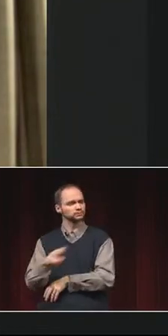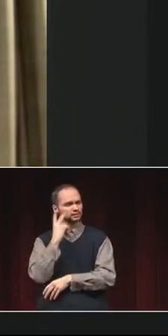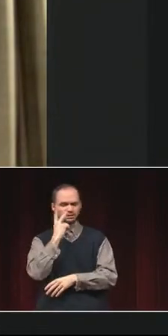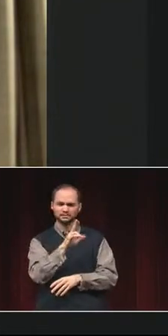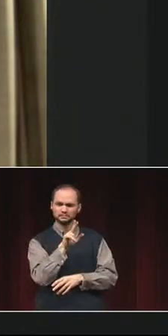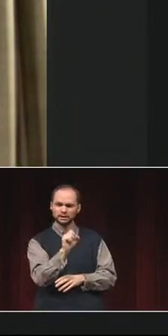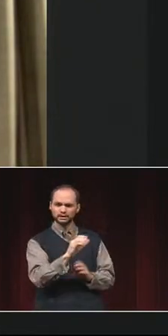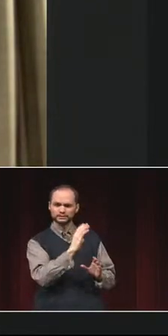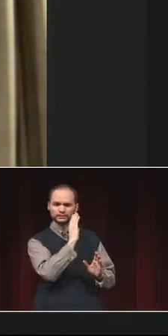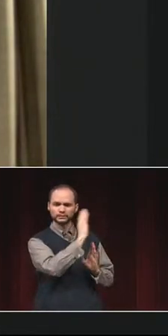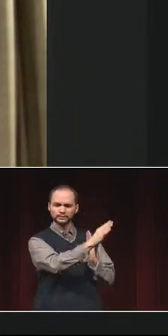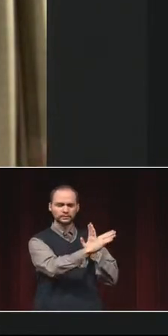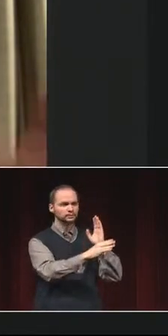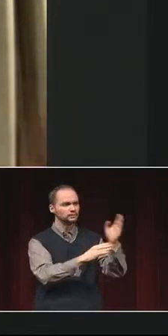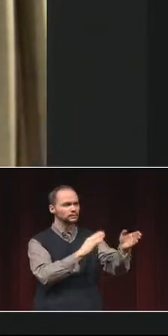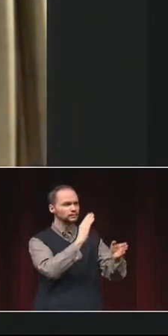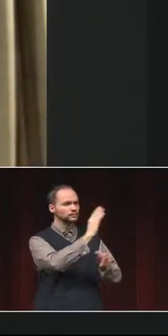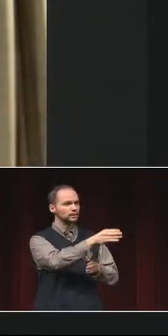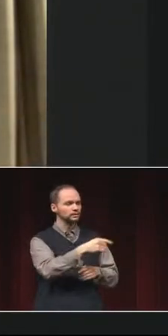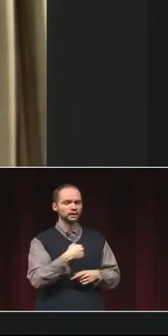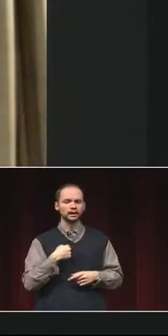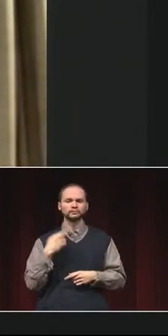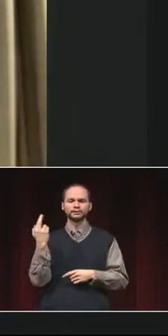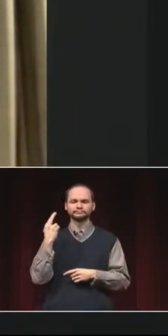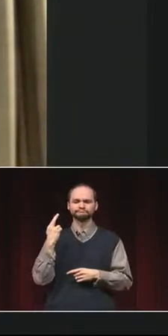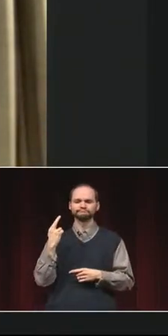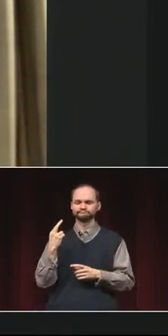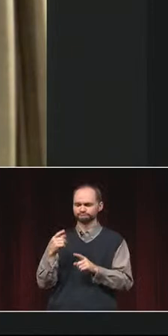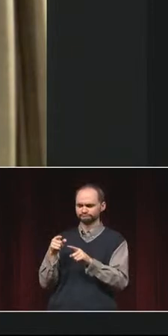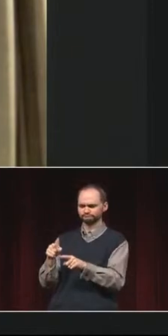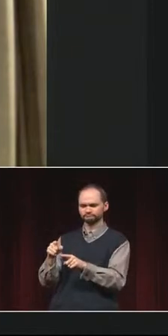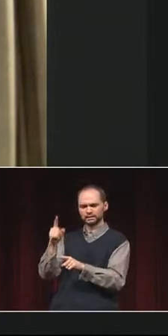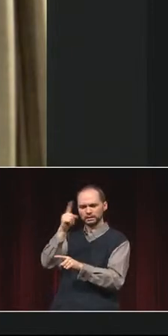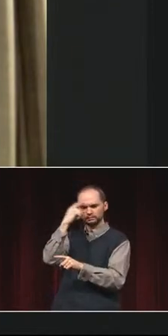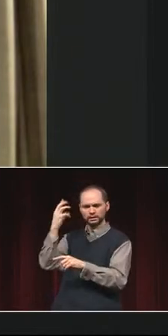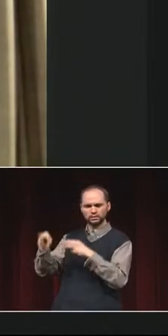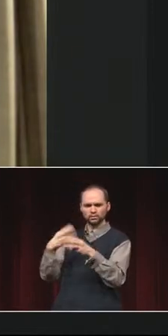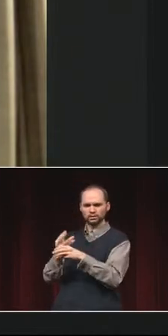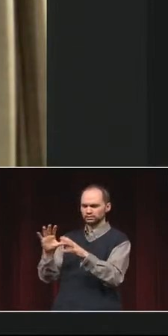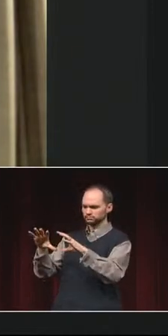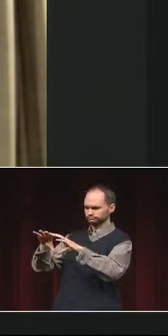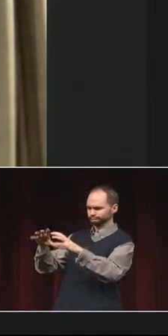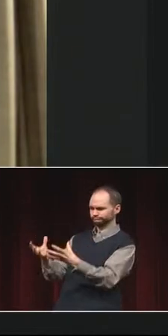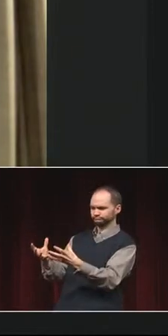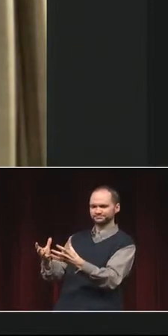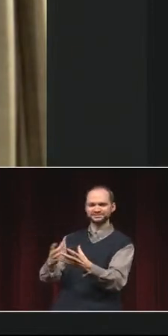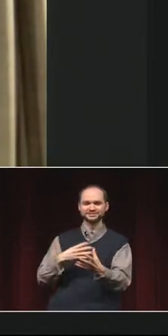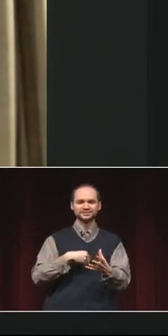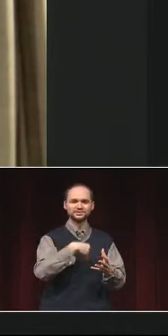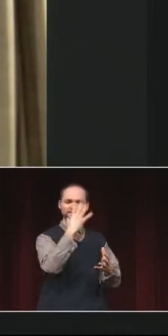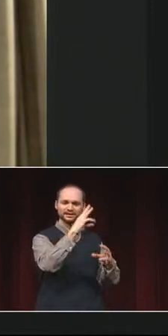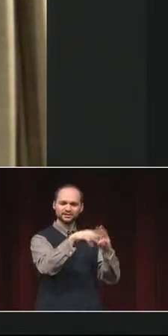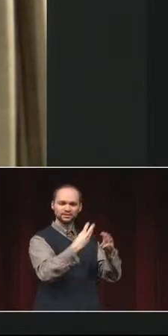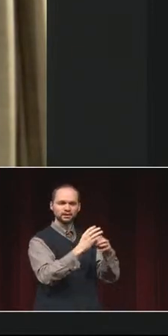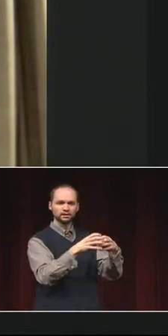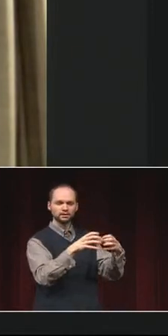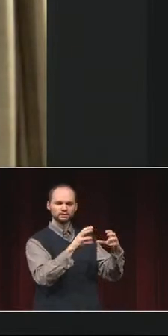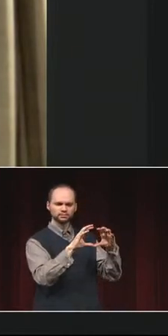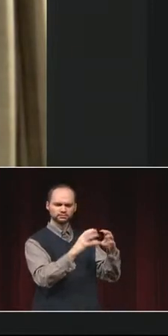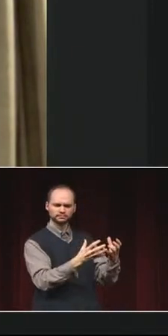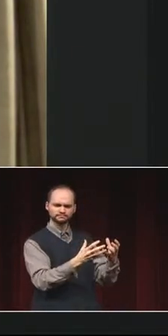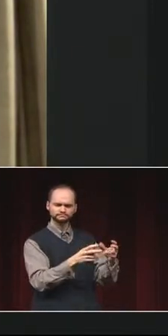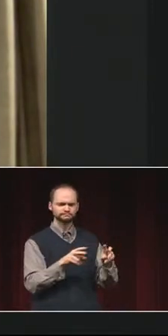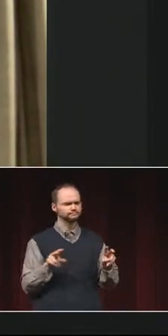realized there was a black world and there was a white world. And even though I can recount early